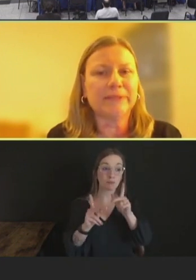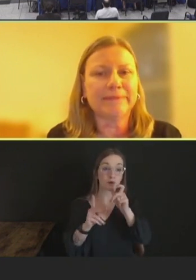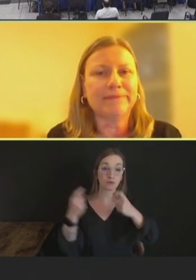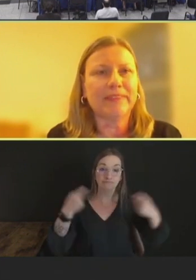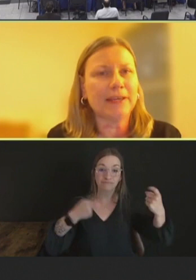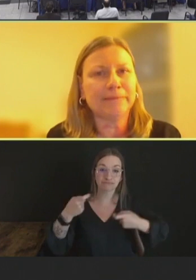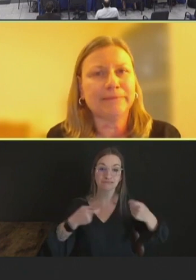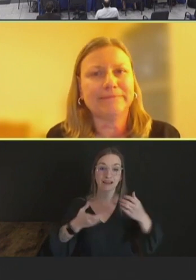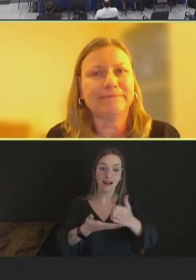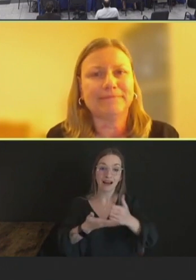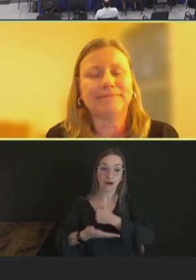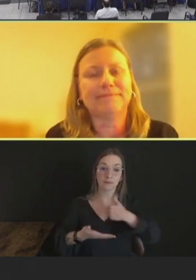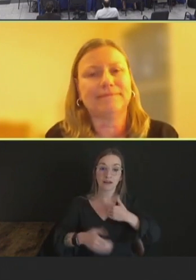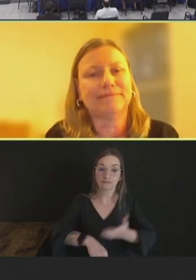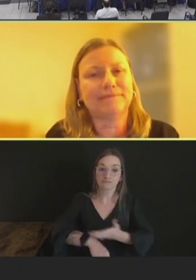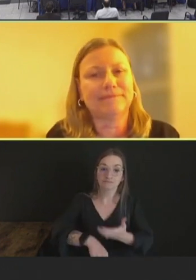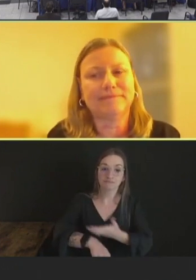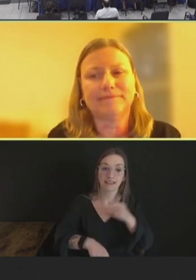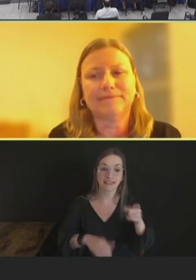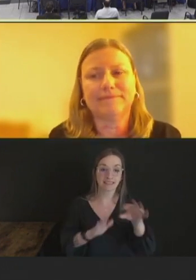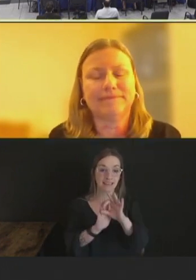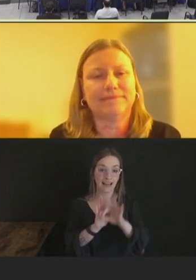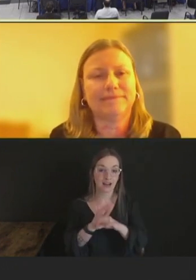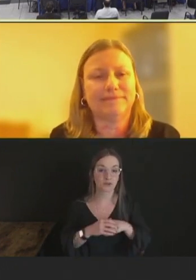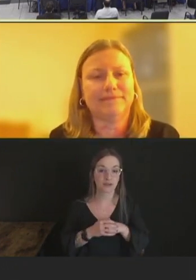Thank you. Robert Hopkins: Thank you, Dr. Naleway.